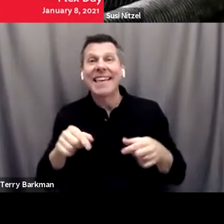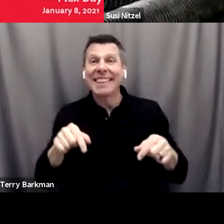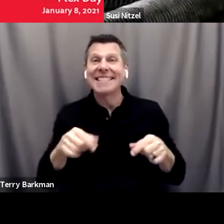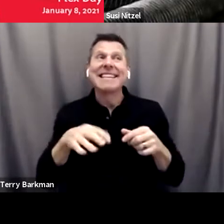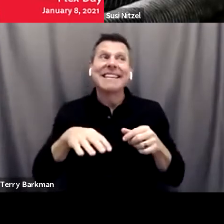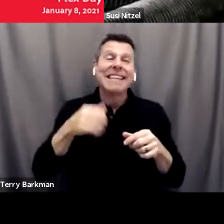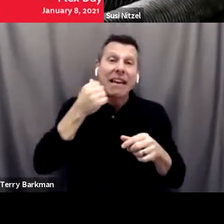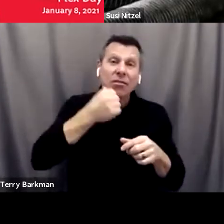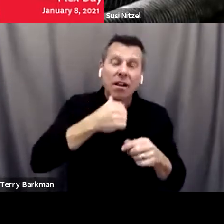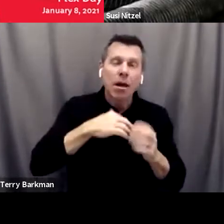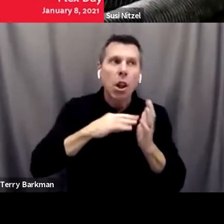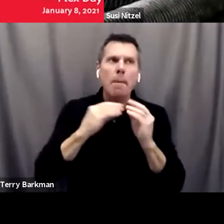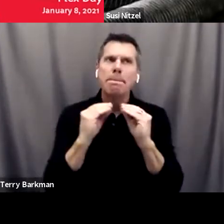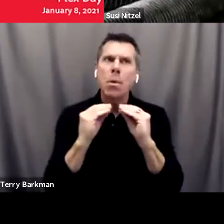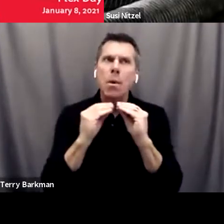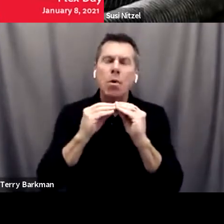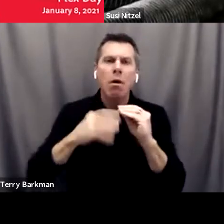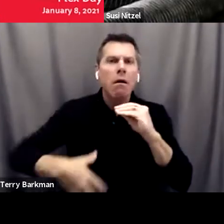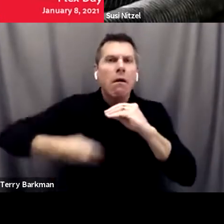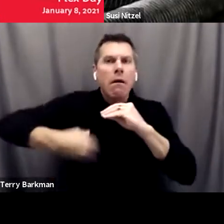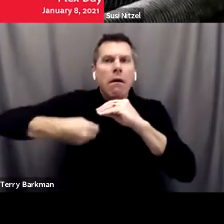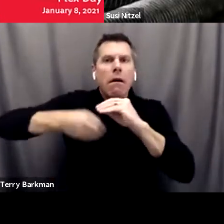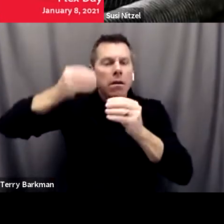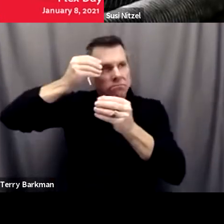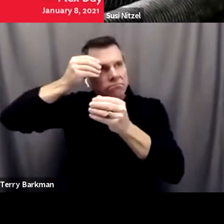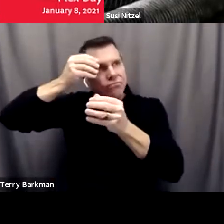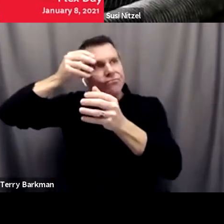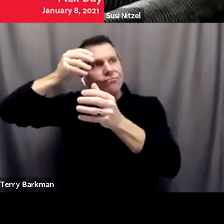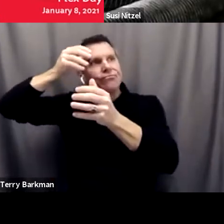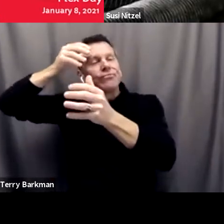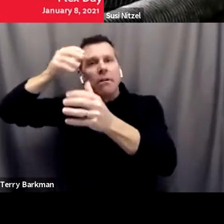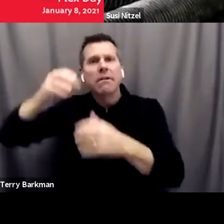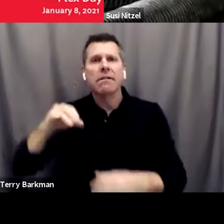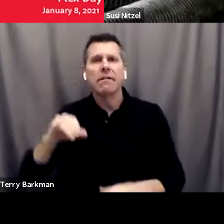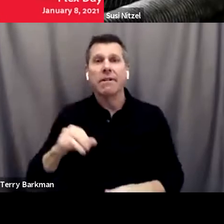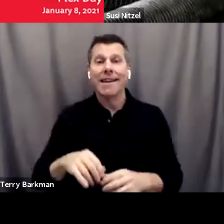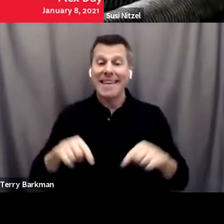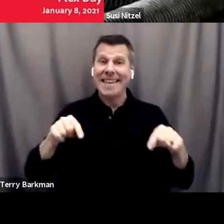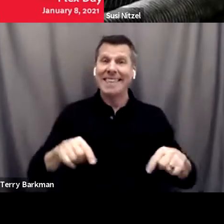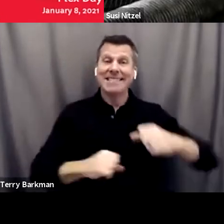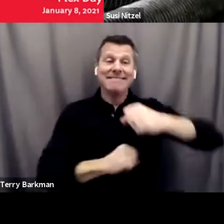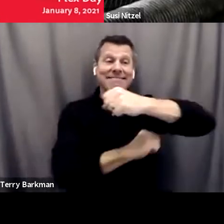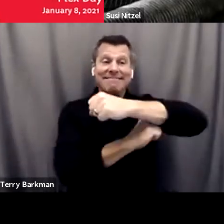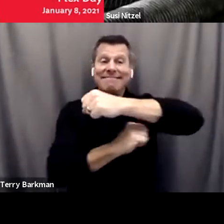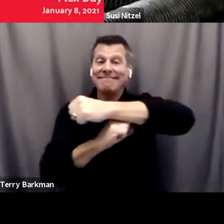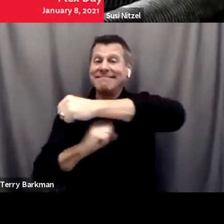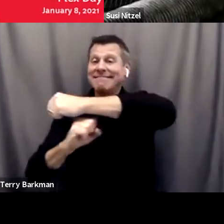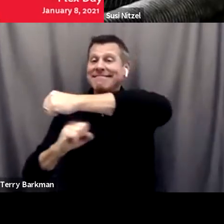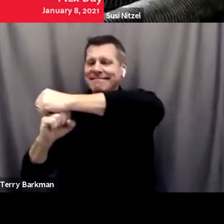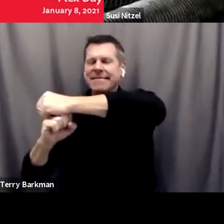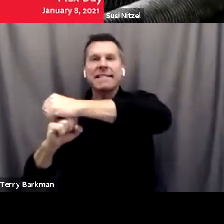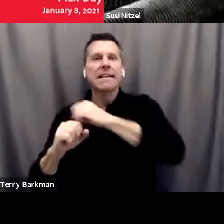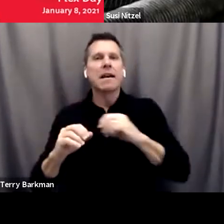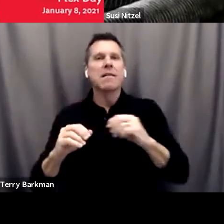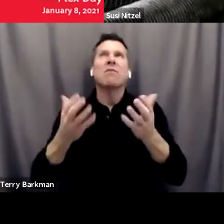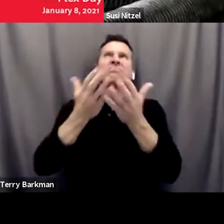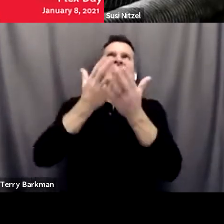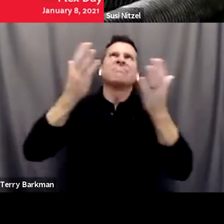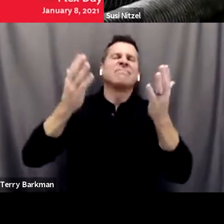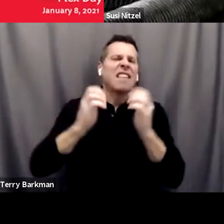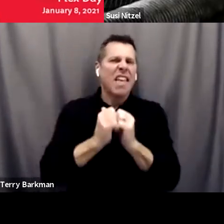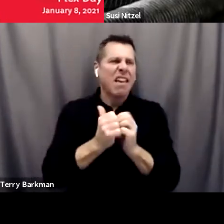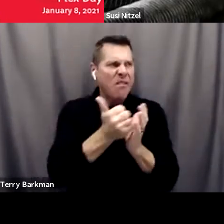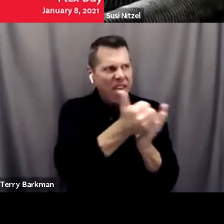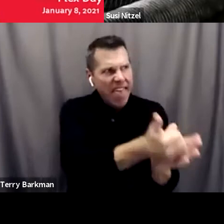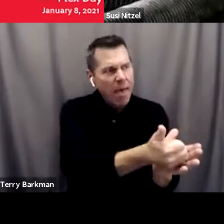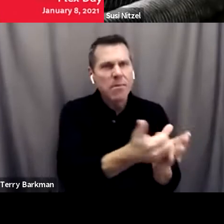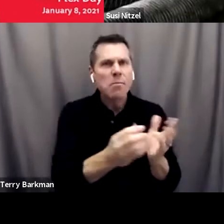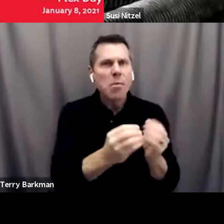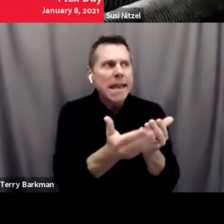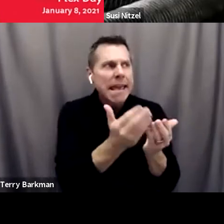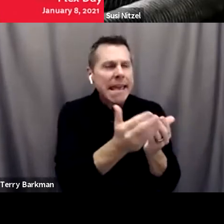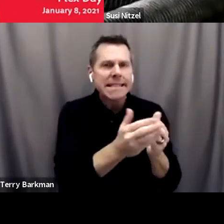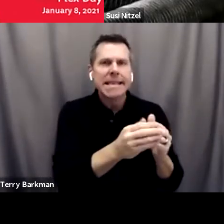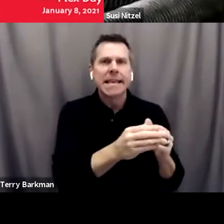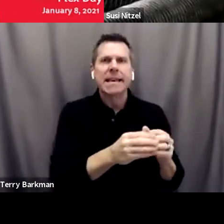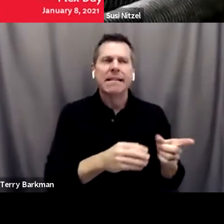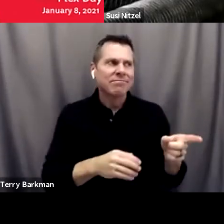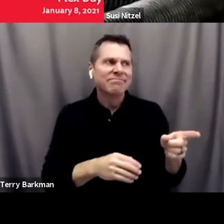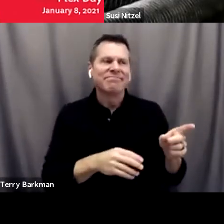know that in, in taking this framework and making it easier for our students to complete their path that's trickles down to making